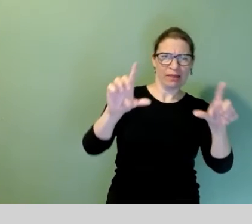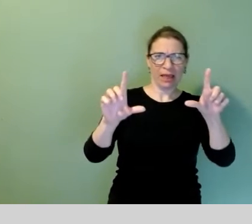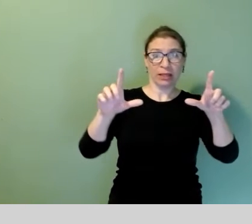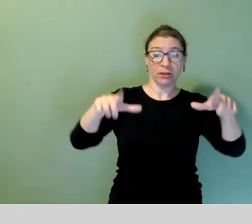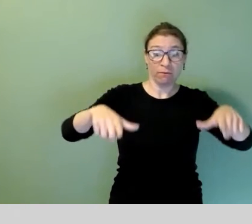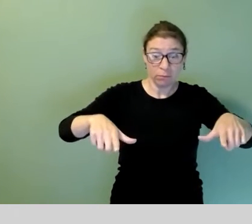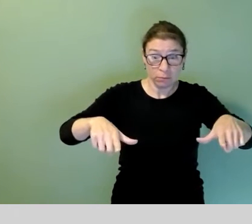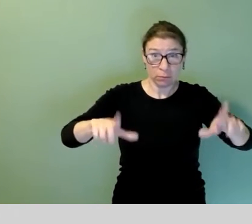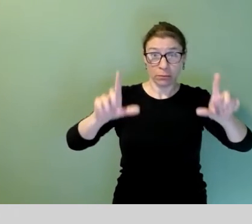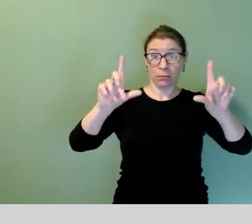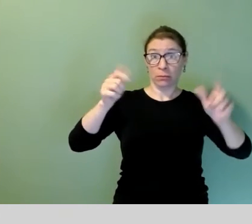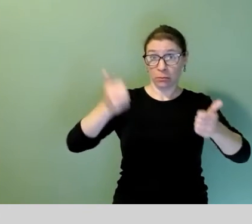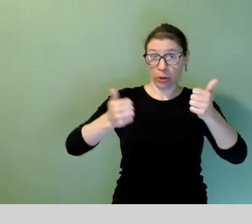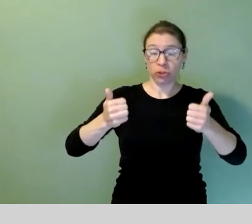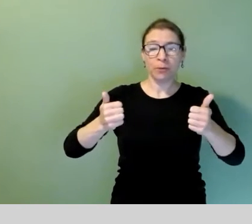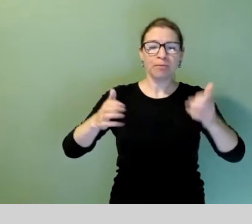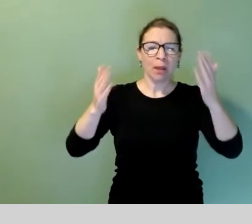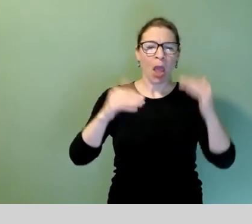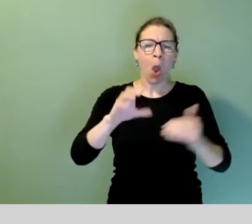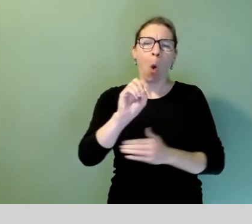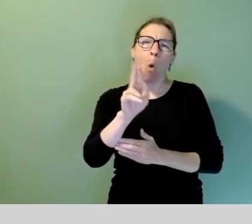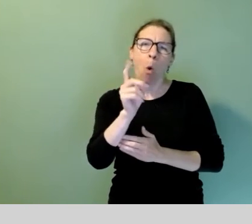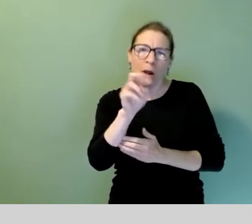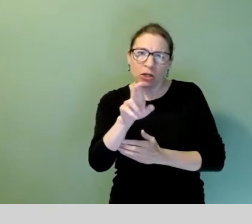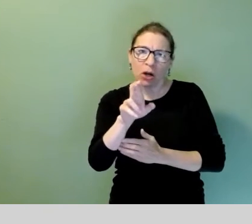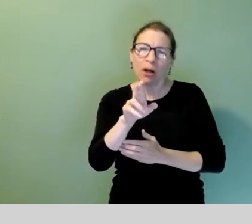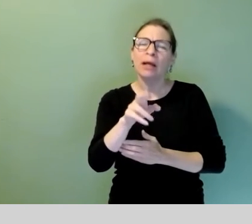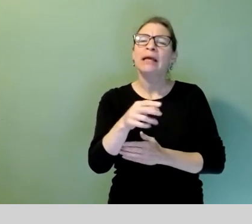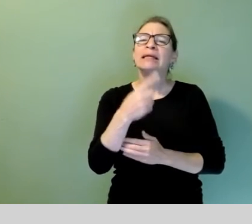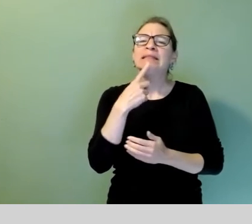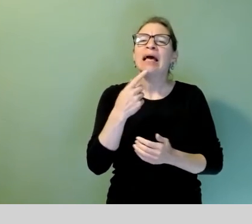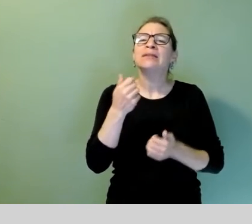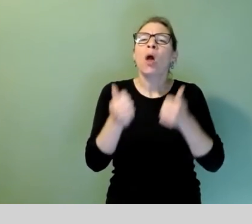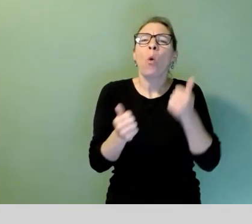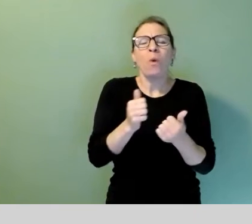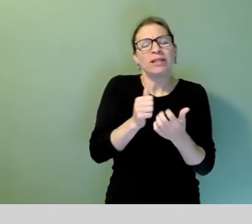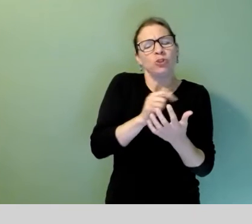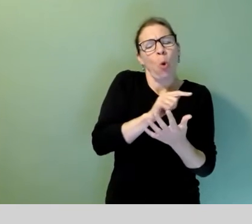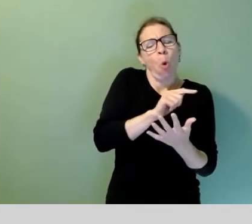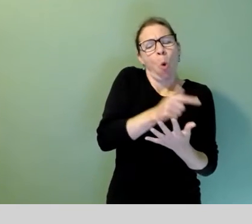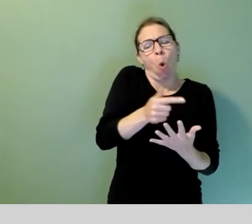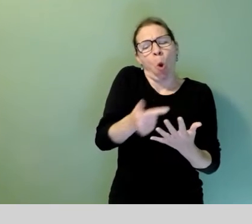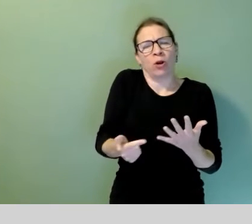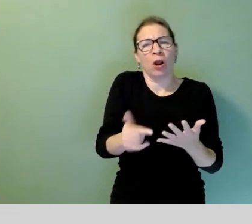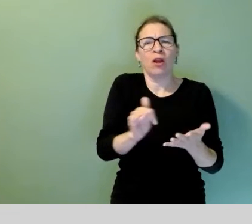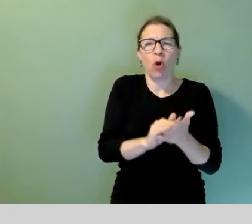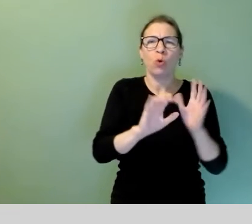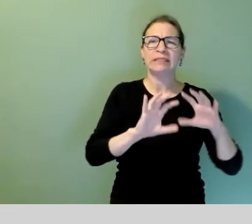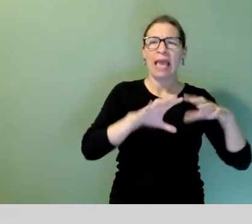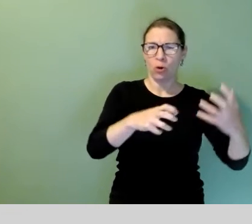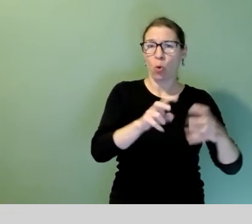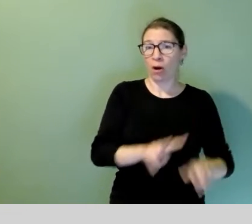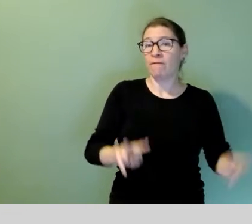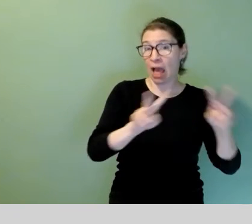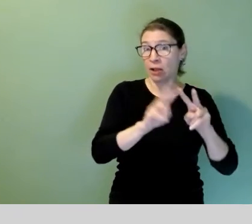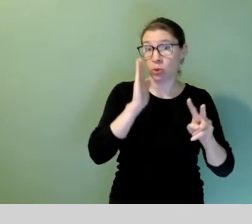or horizontally, and order, that specifies the order in which the categorical values are displayed.